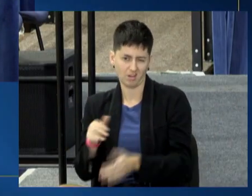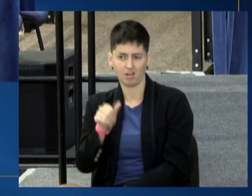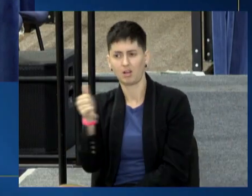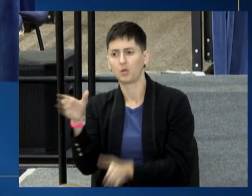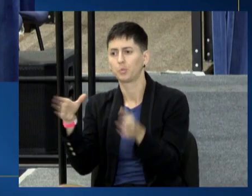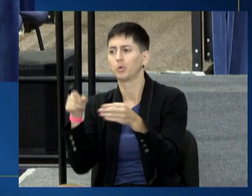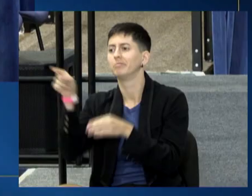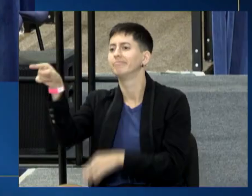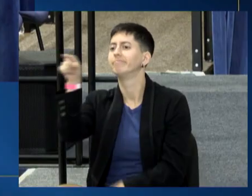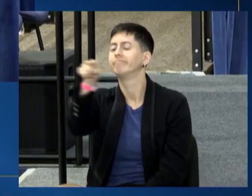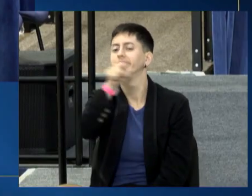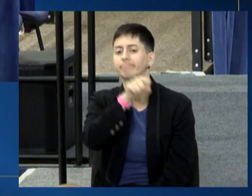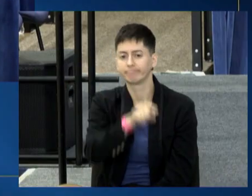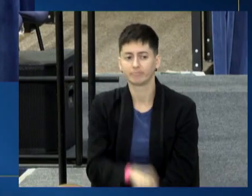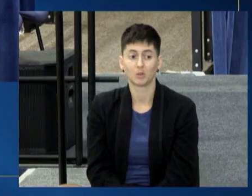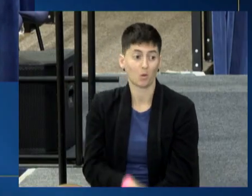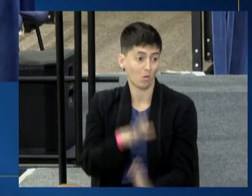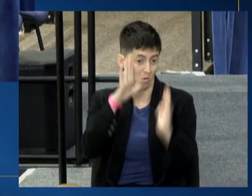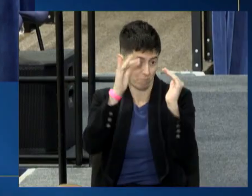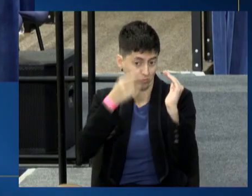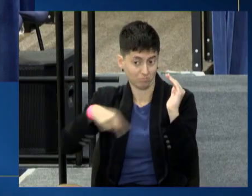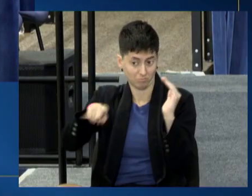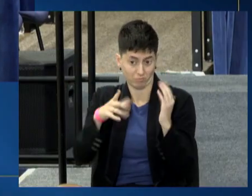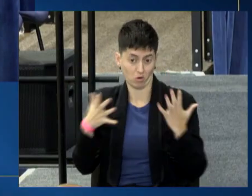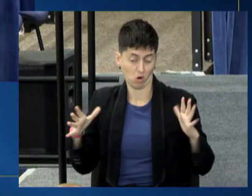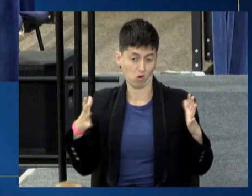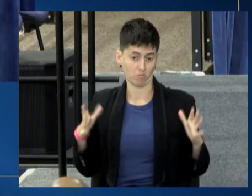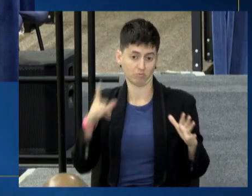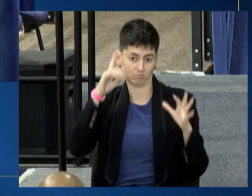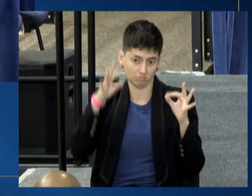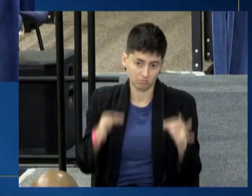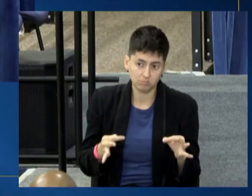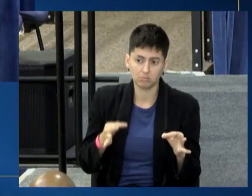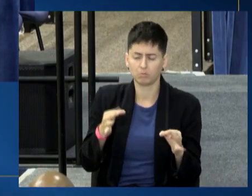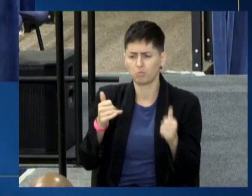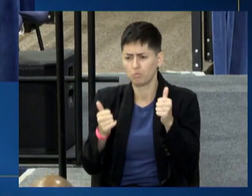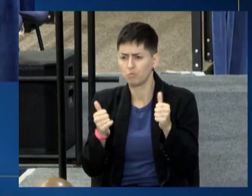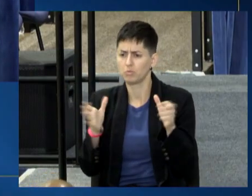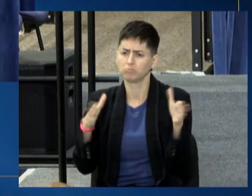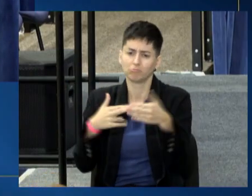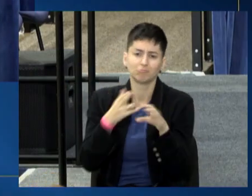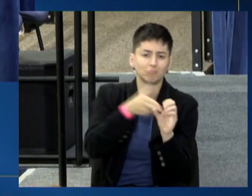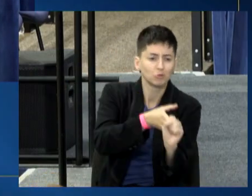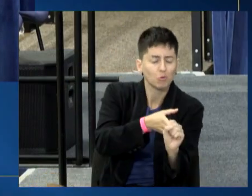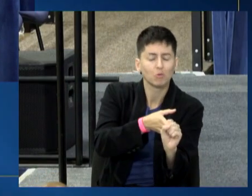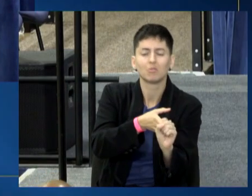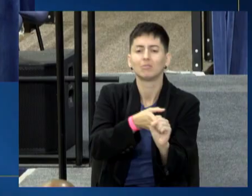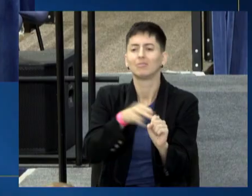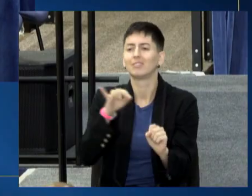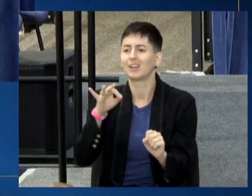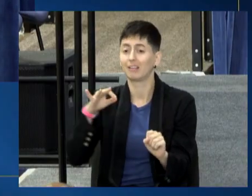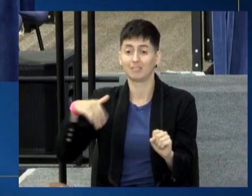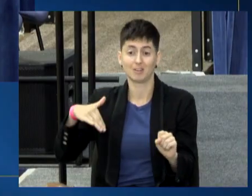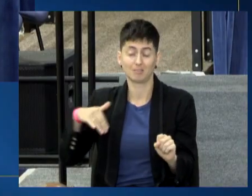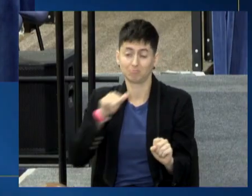of those breakout rooms that you would like to participate in. If you're not familiar with that, don't worry. We can self-select at the end. And we'll -- as we transition,